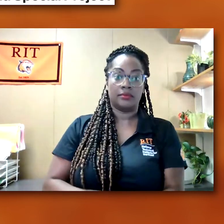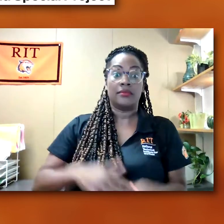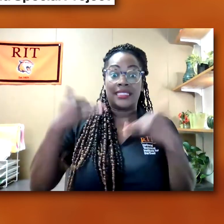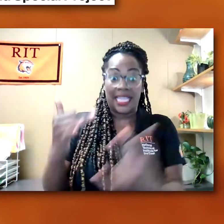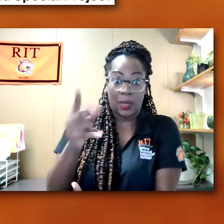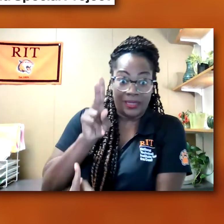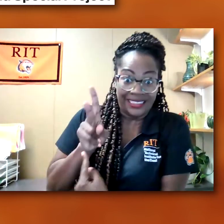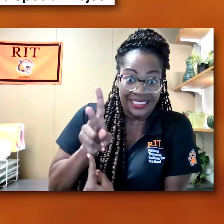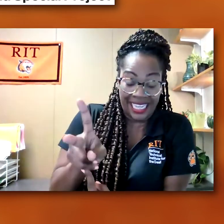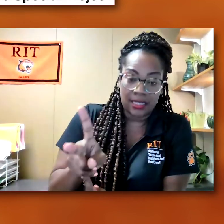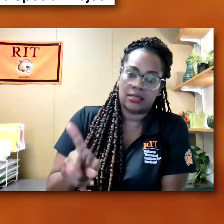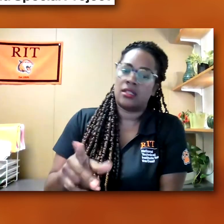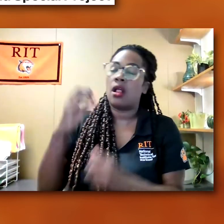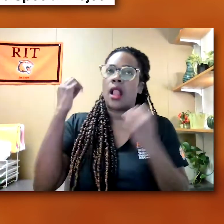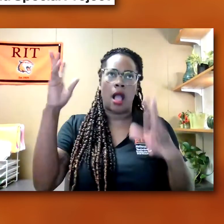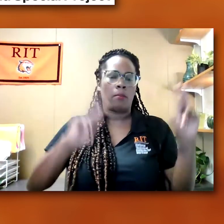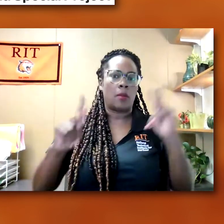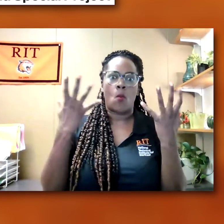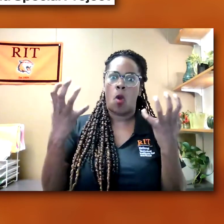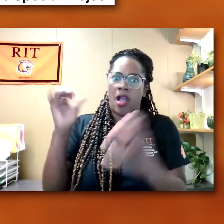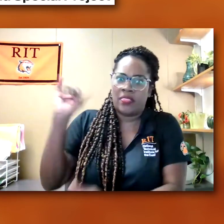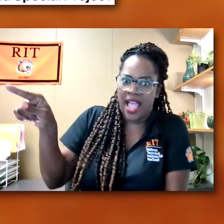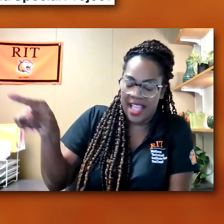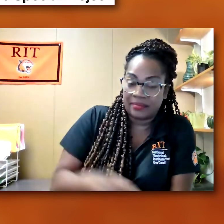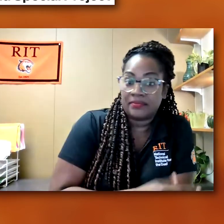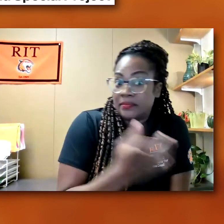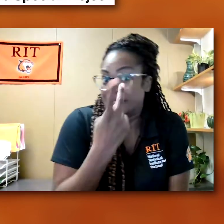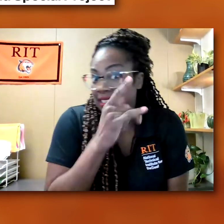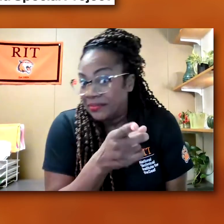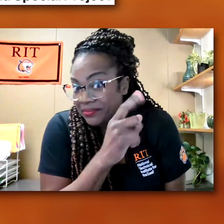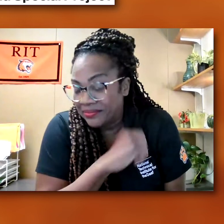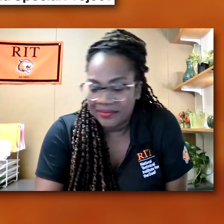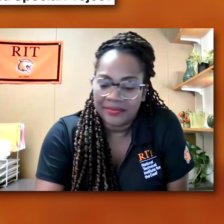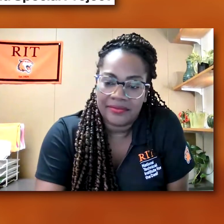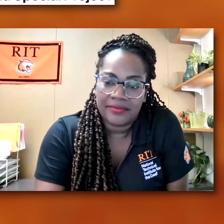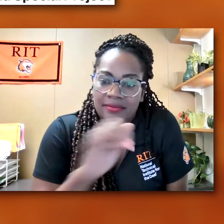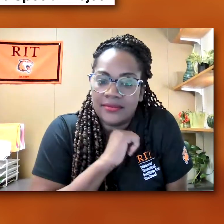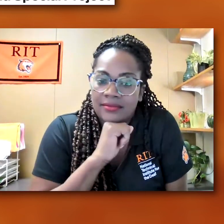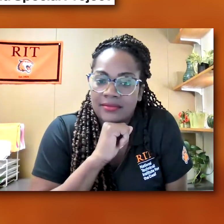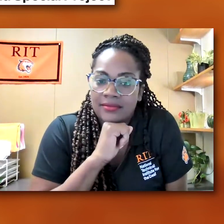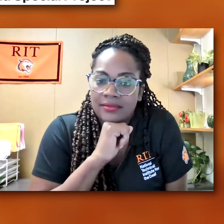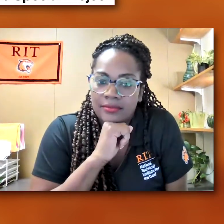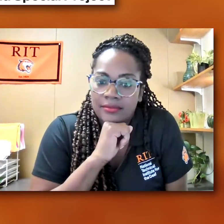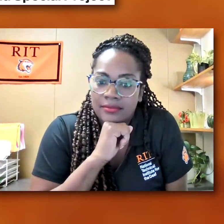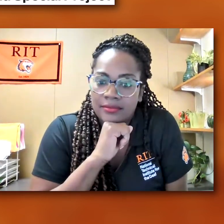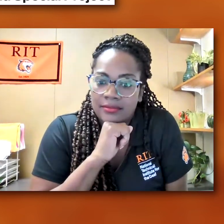a bunch of cool devices, and these are all made by Kiwico. All right, so that's third place.